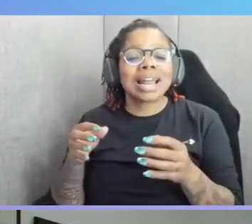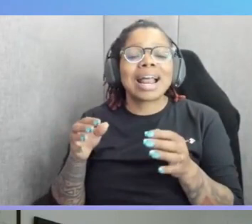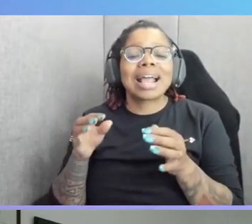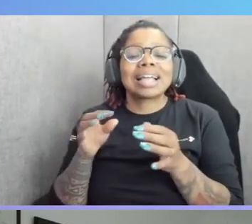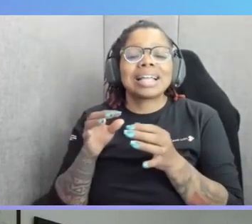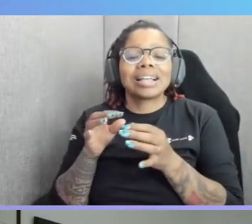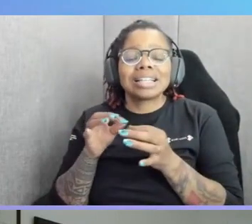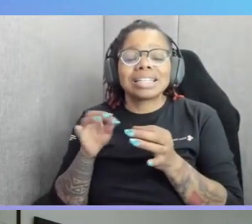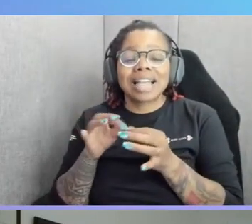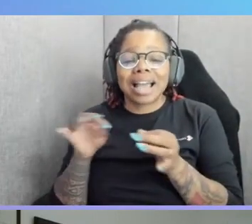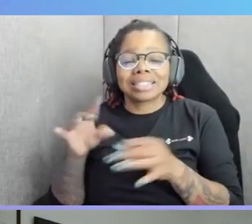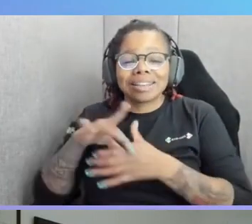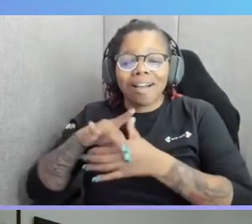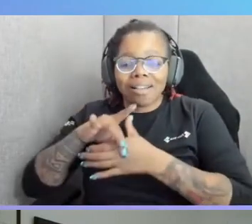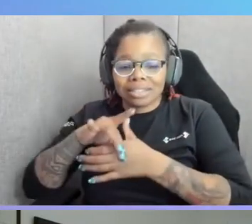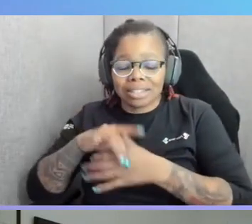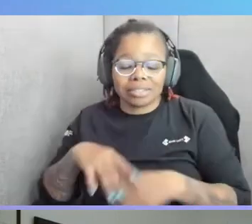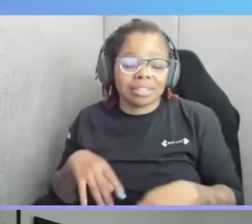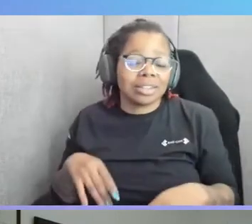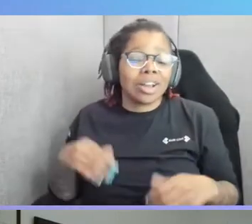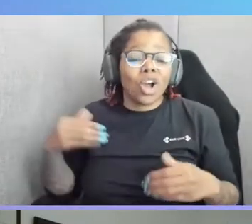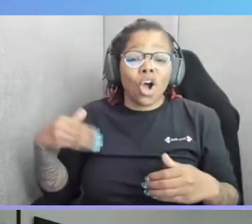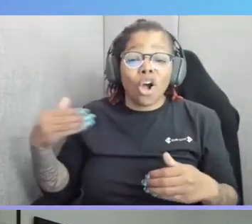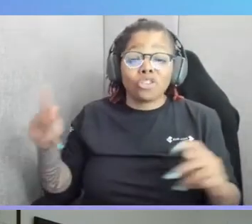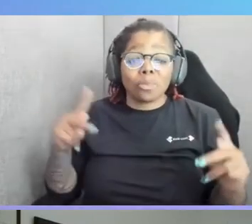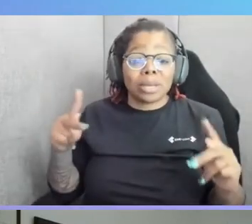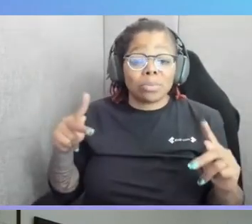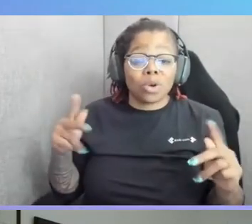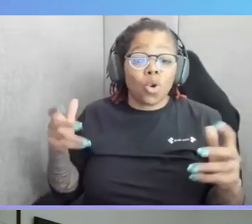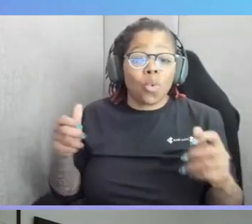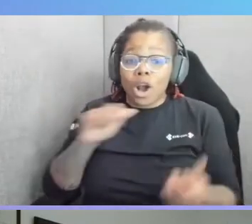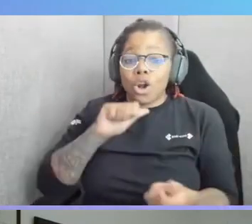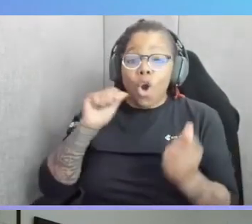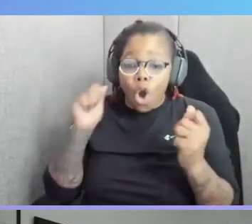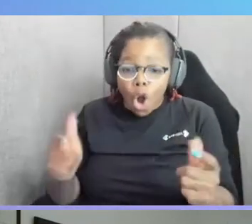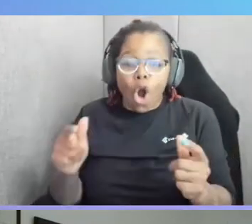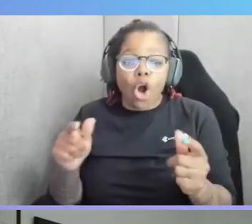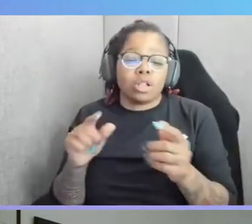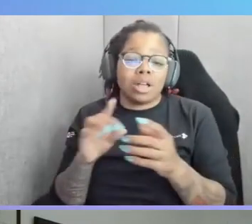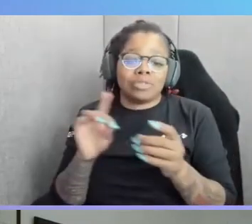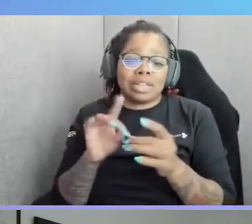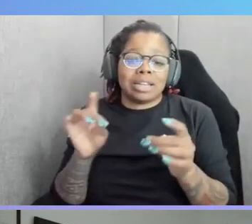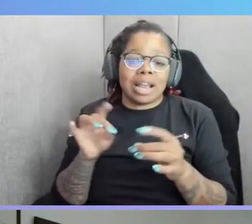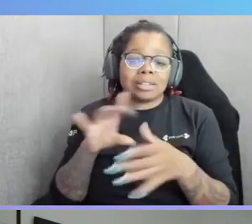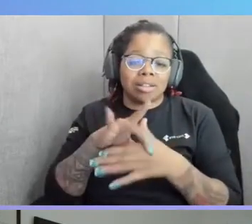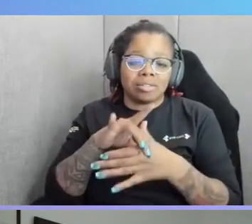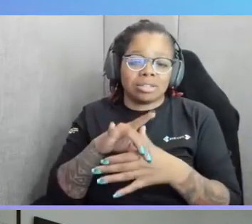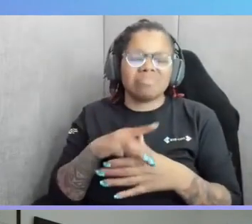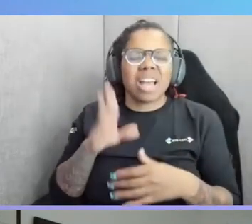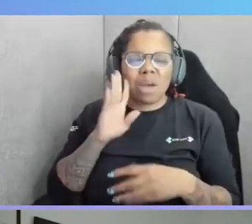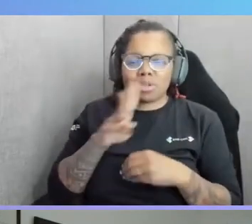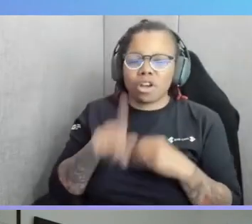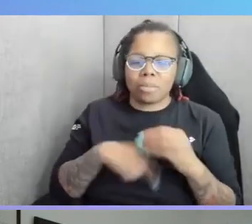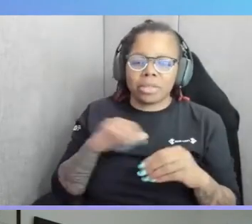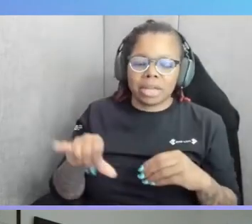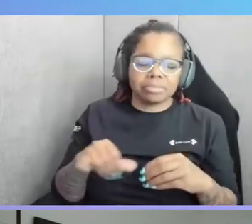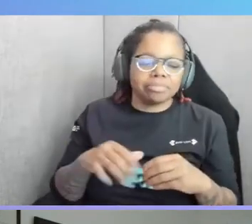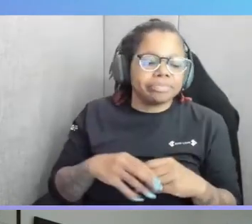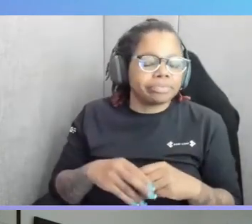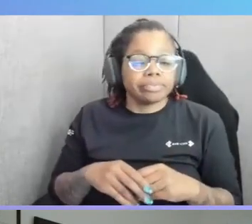, mixed content. And in fact, often people wanted all of the text content. I'll talk about that as well. Um, but the lowest